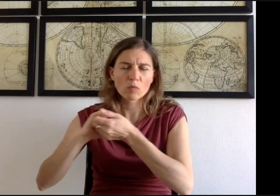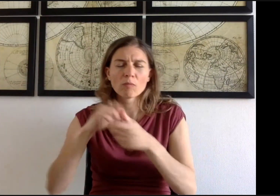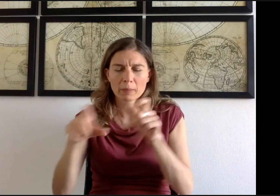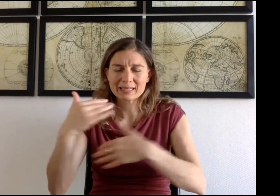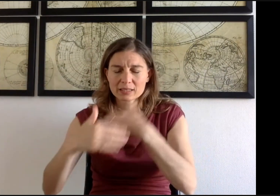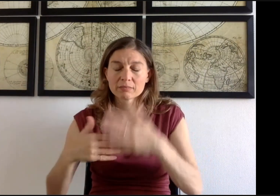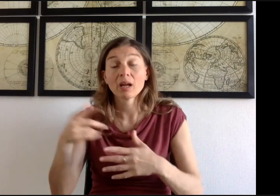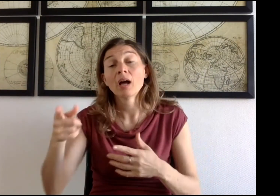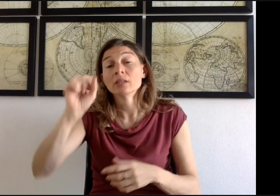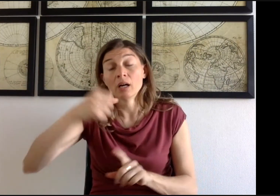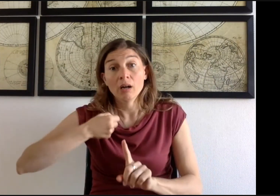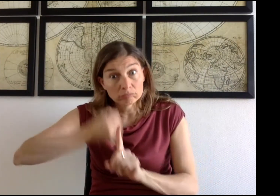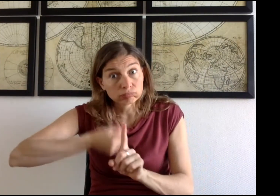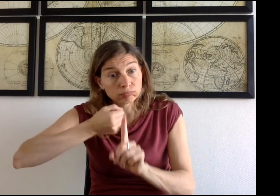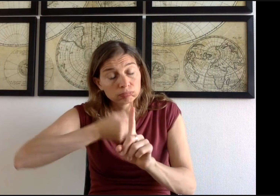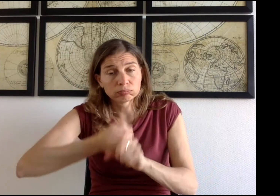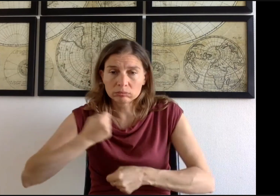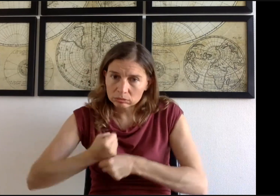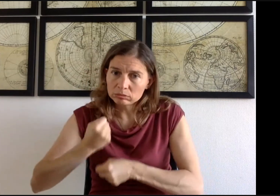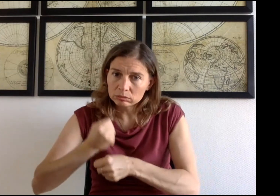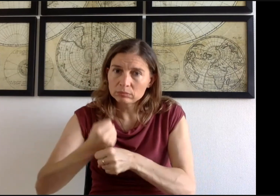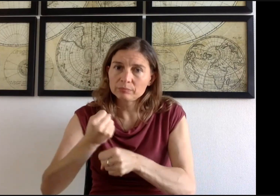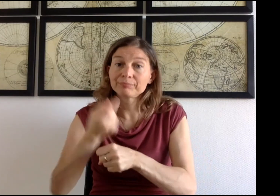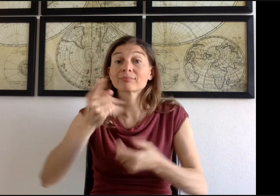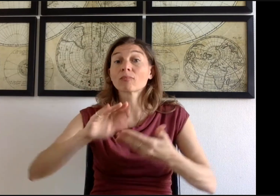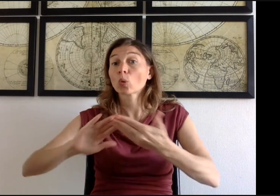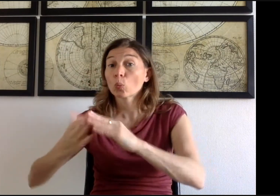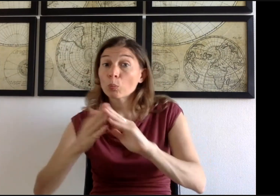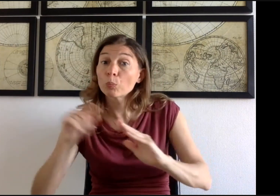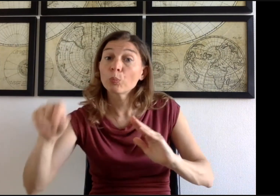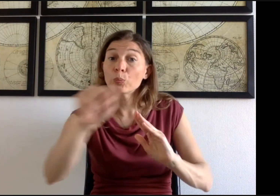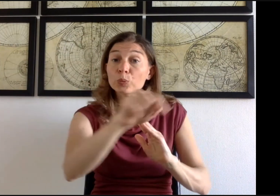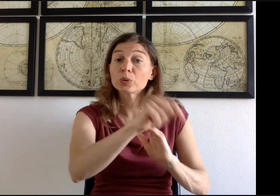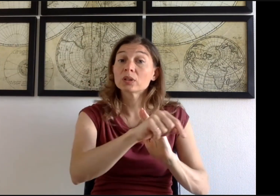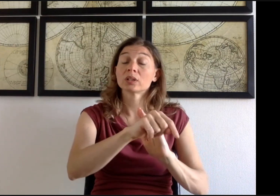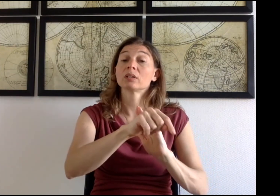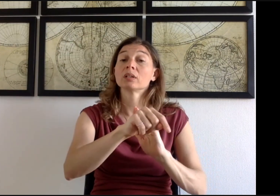also with the communities and people with disabilities